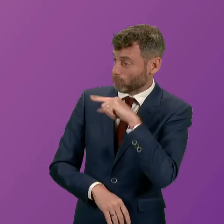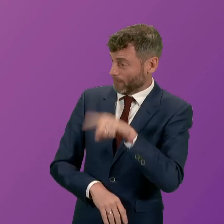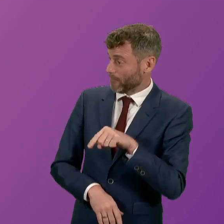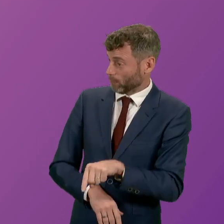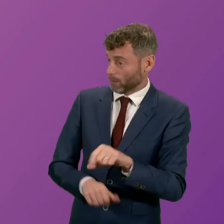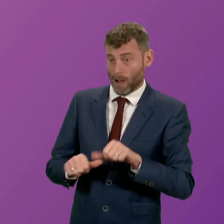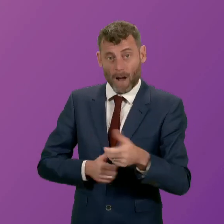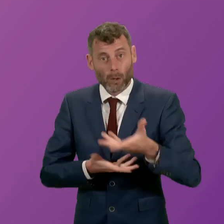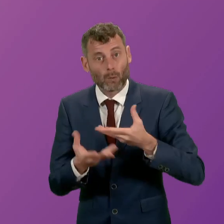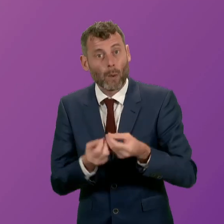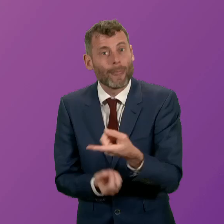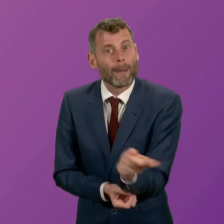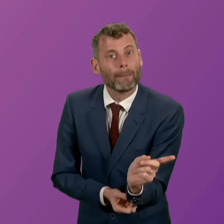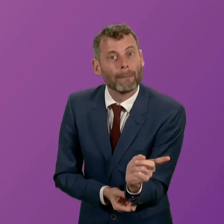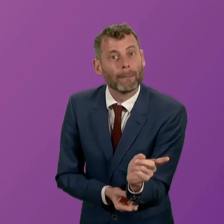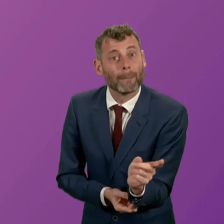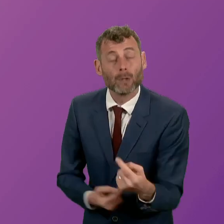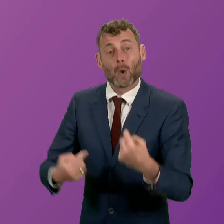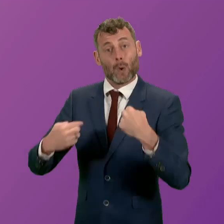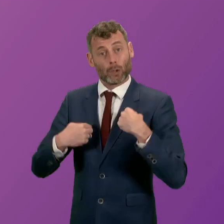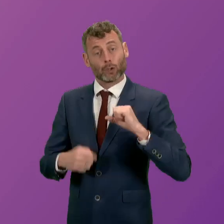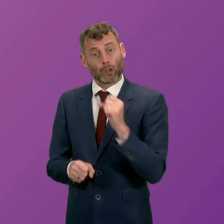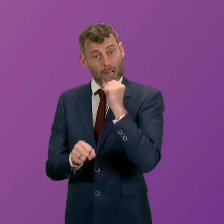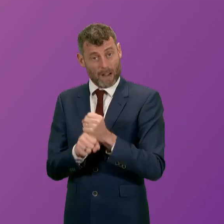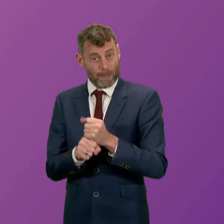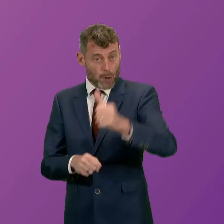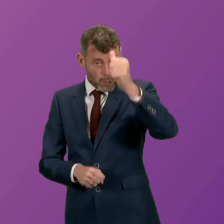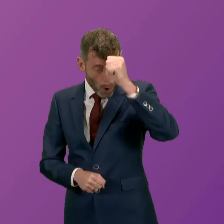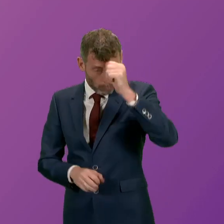The people of Scotland know that my Government is absolutely focused on